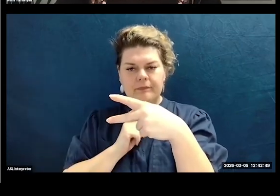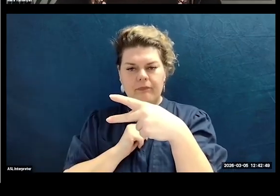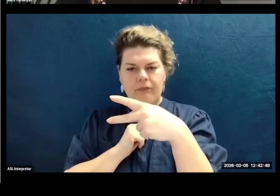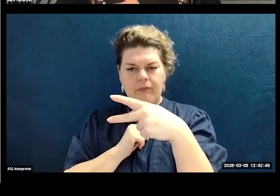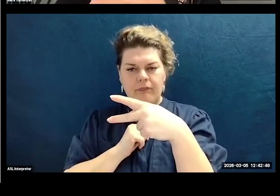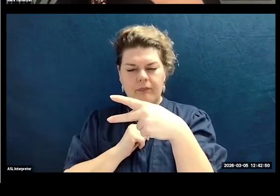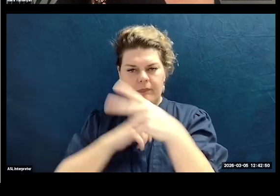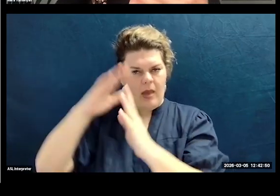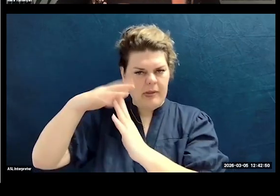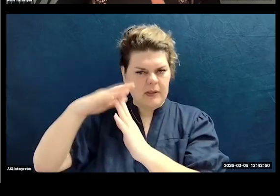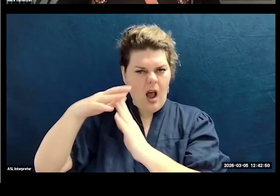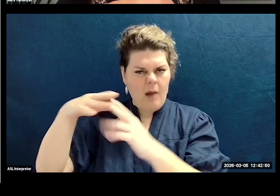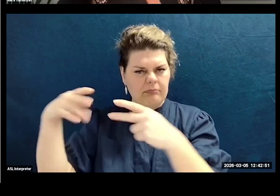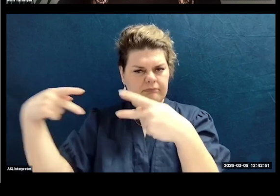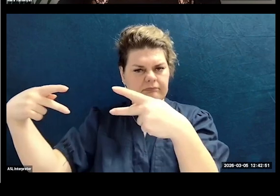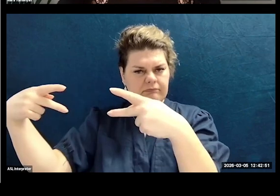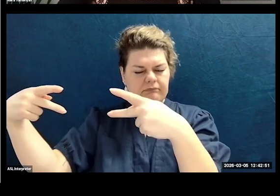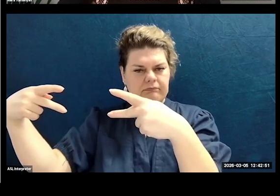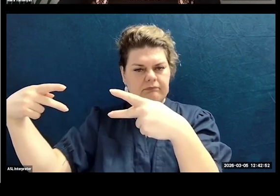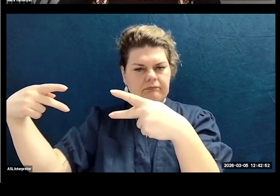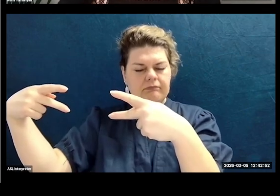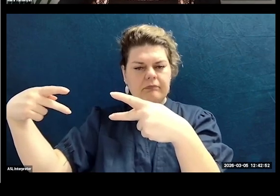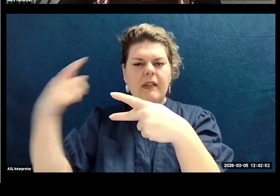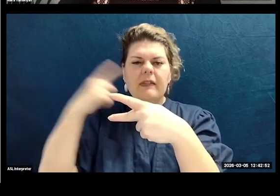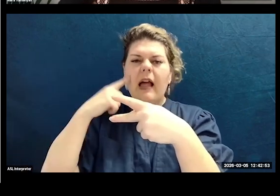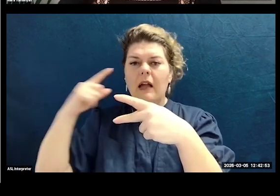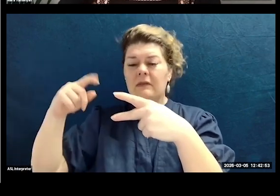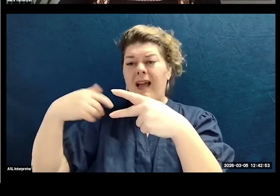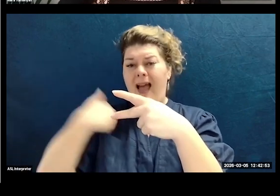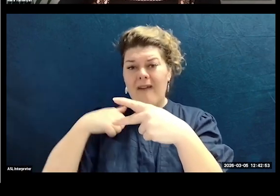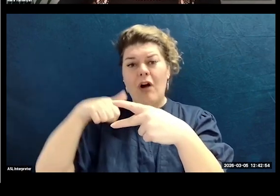which is a top-level container that holds other tags.